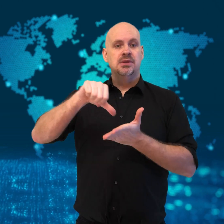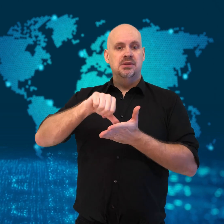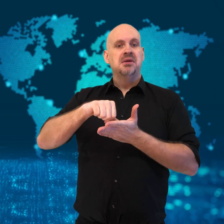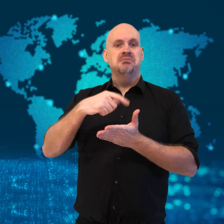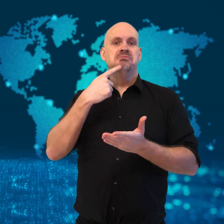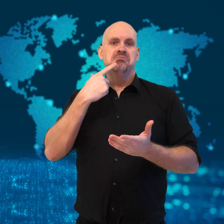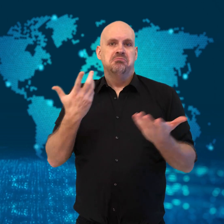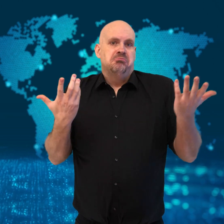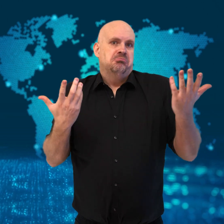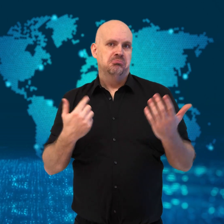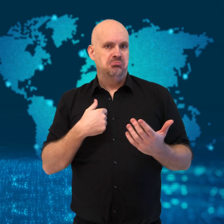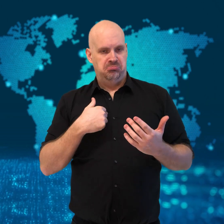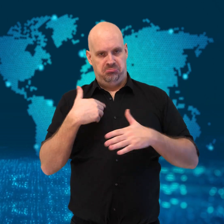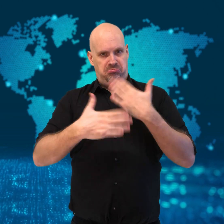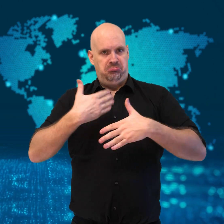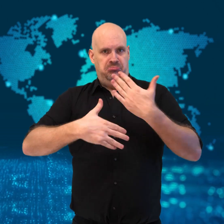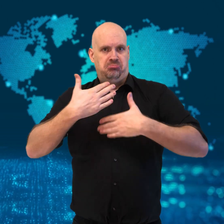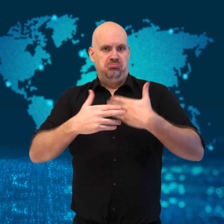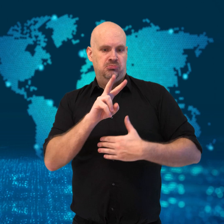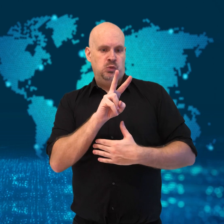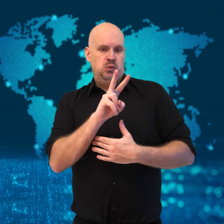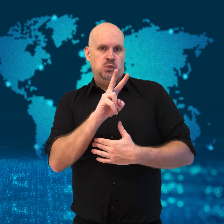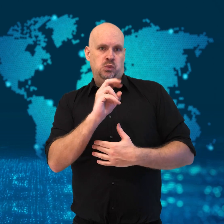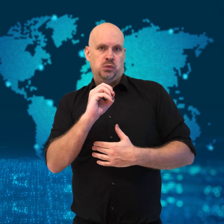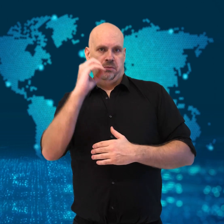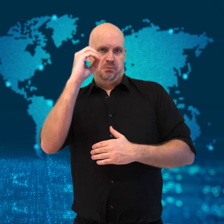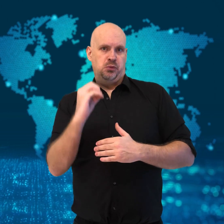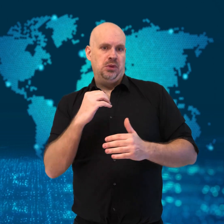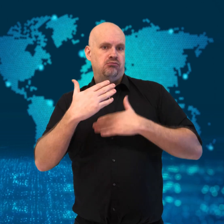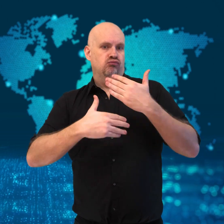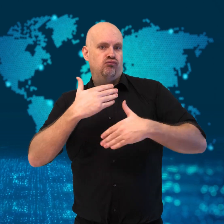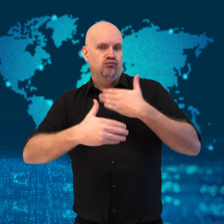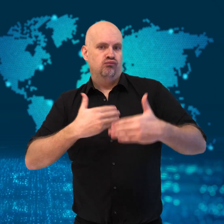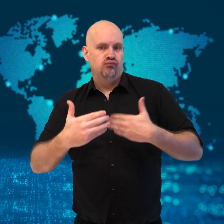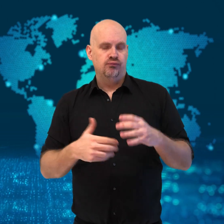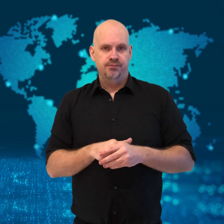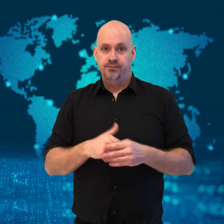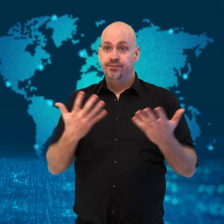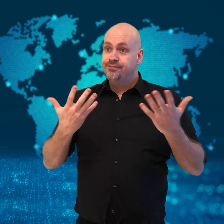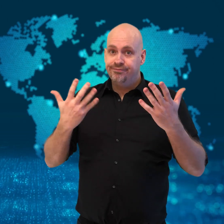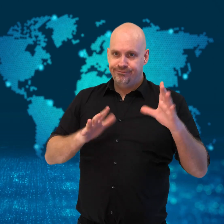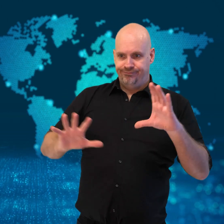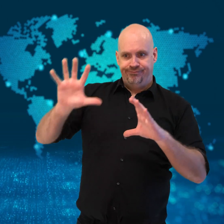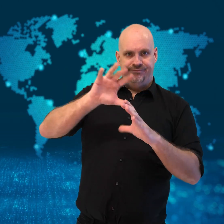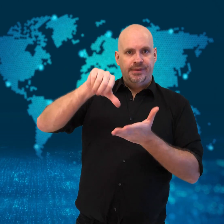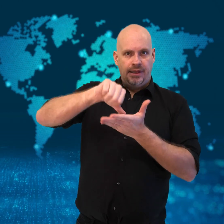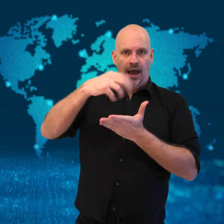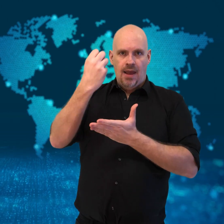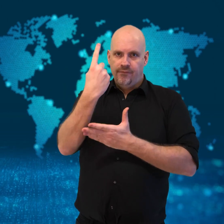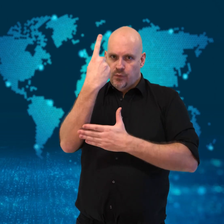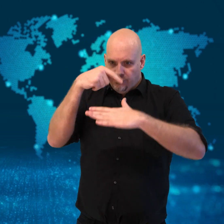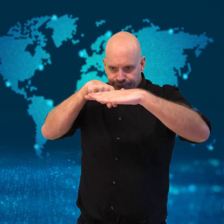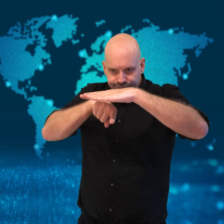the country said it was reaching 20% uranium enrichment at one of